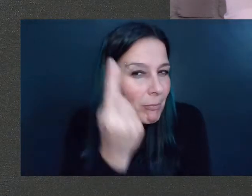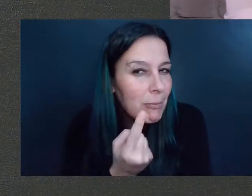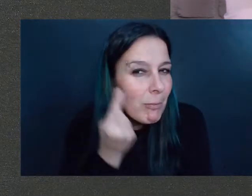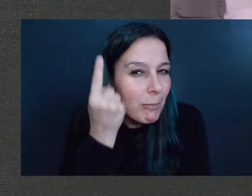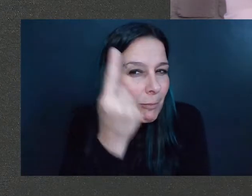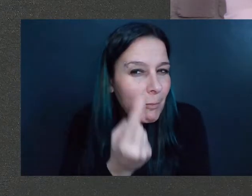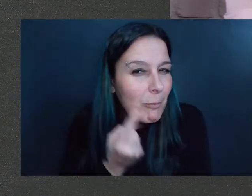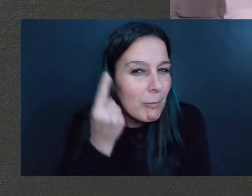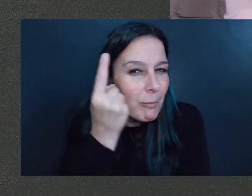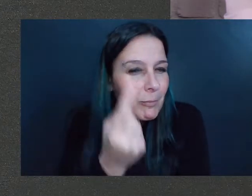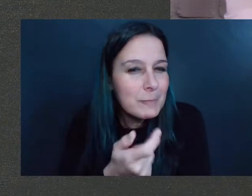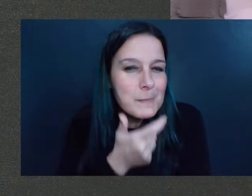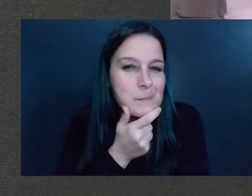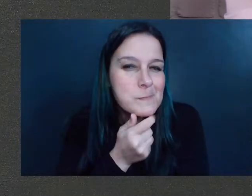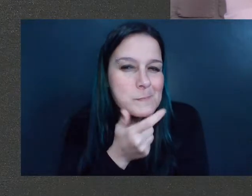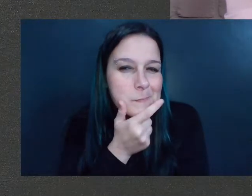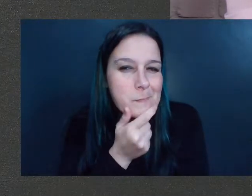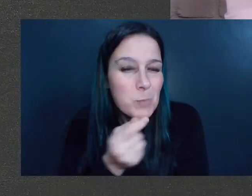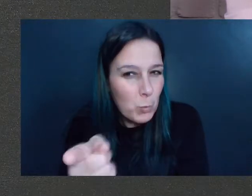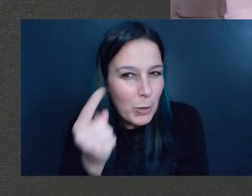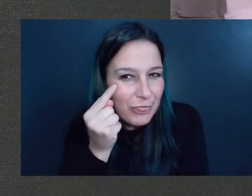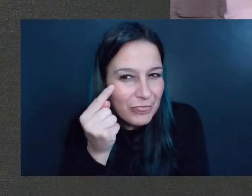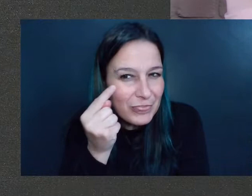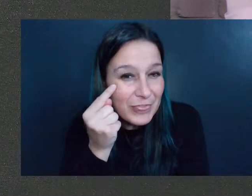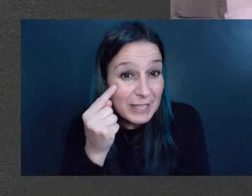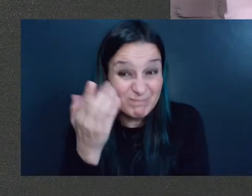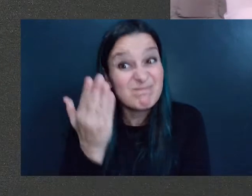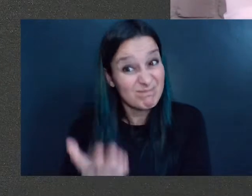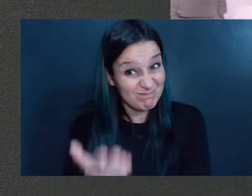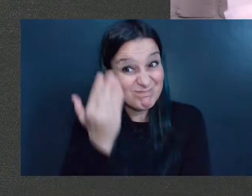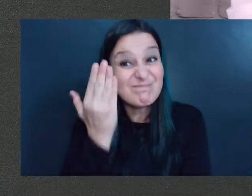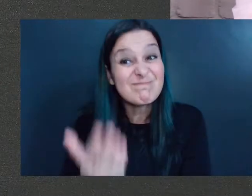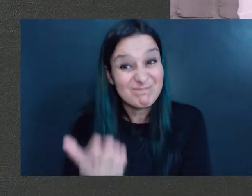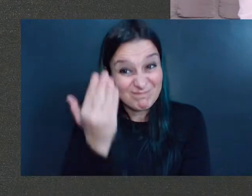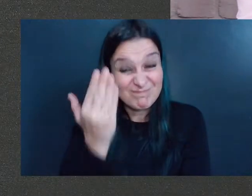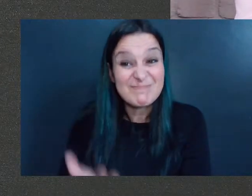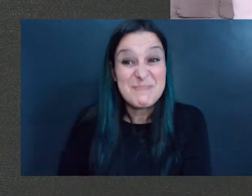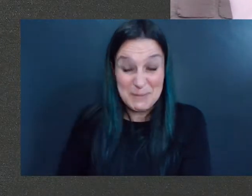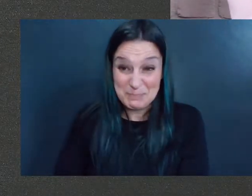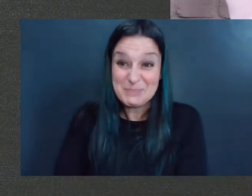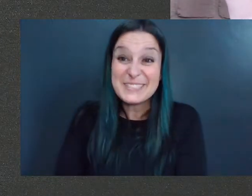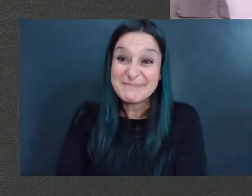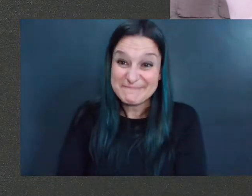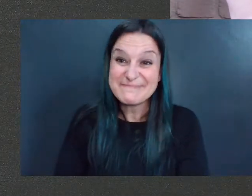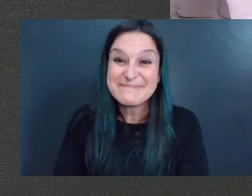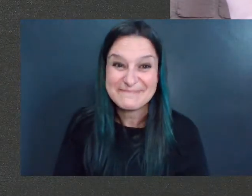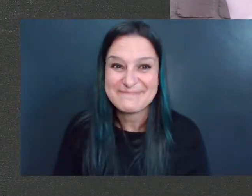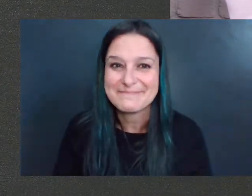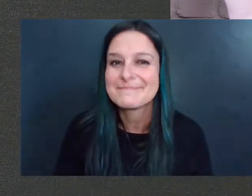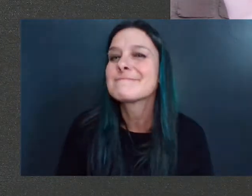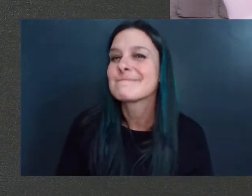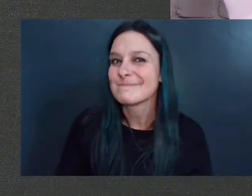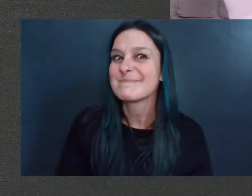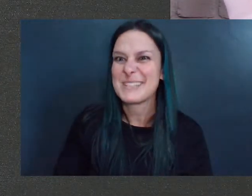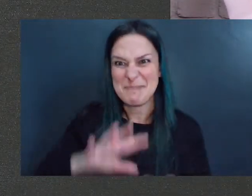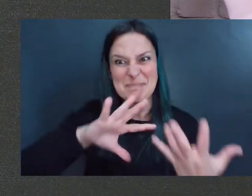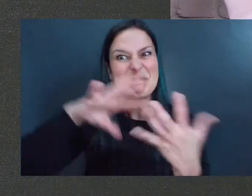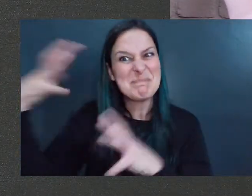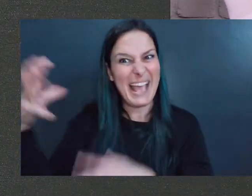Do you think maybe he is? He might be, he might be. It looks like he's getting pretty messy.